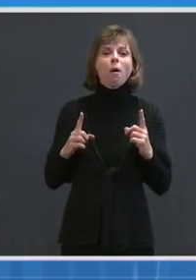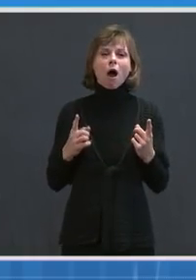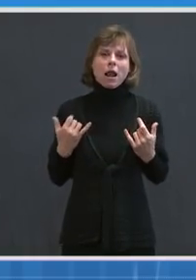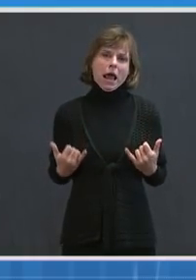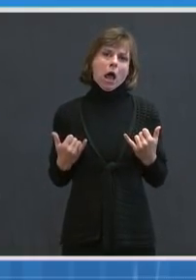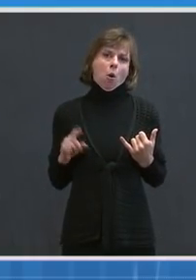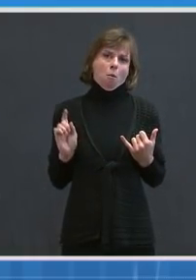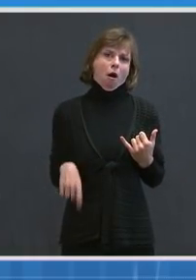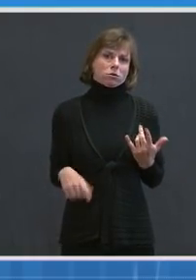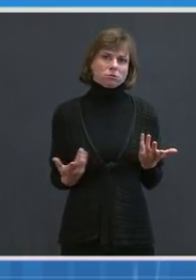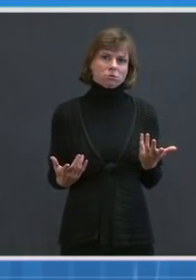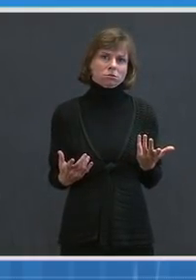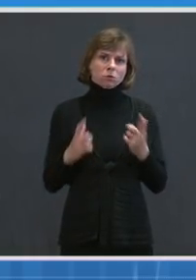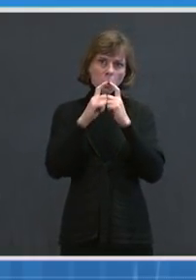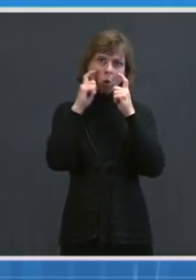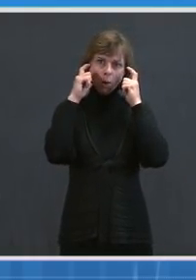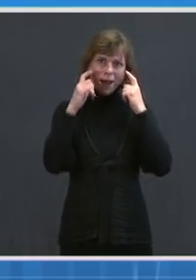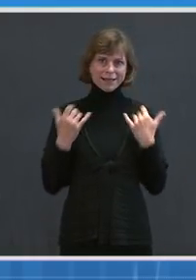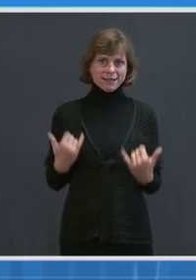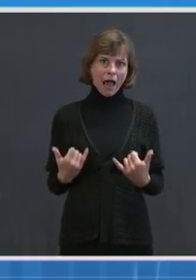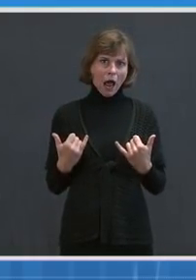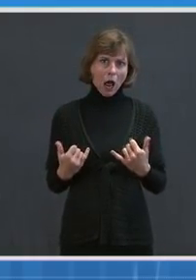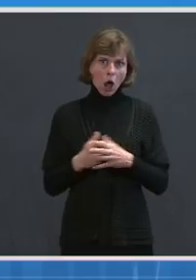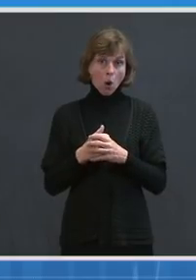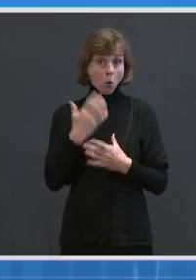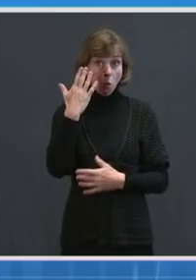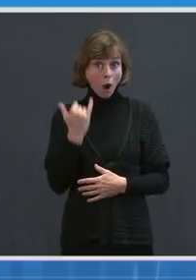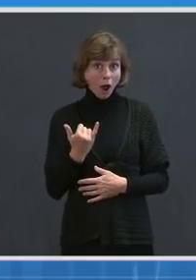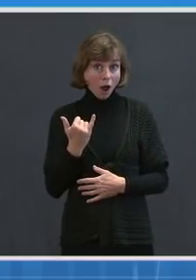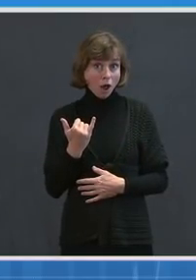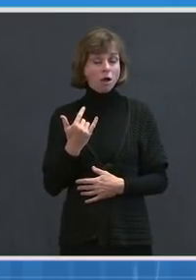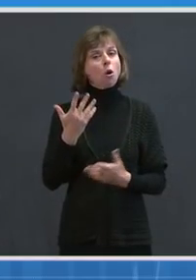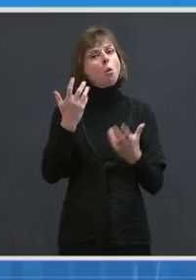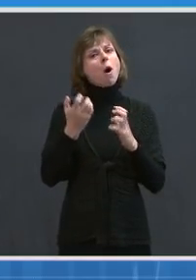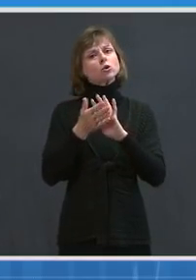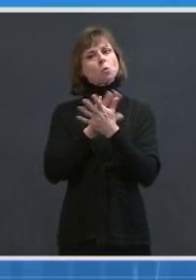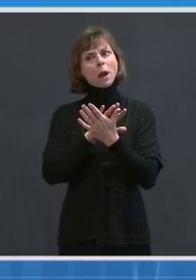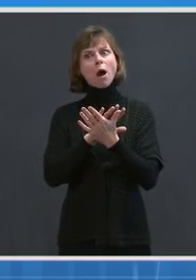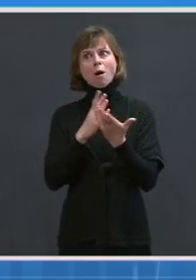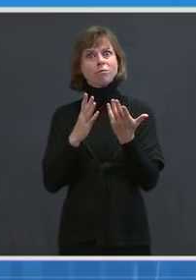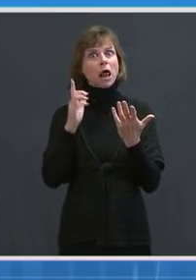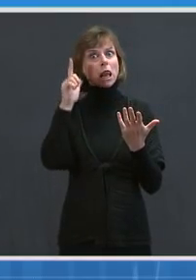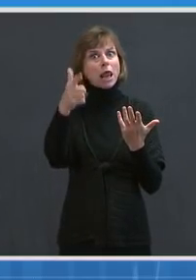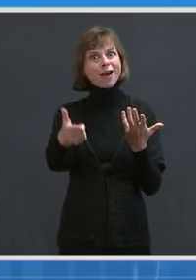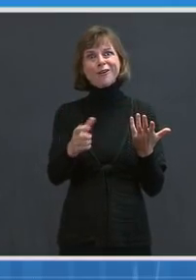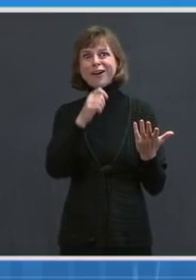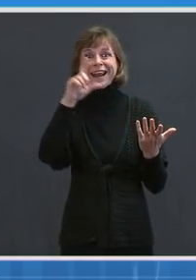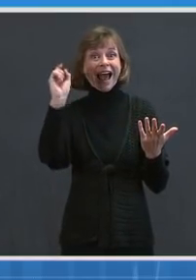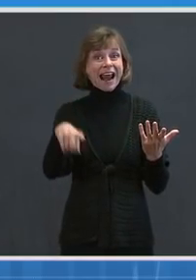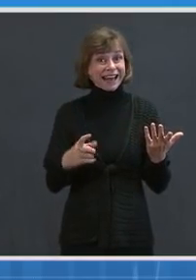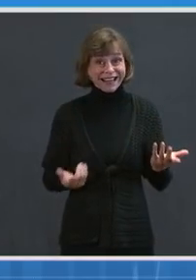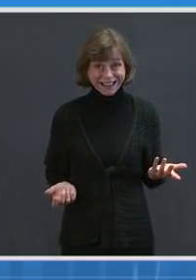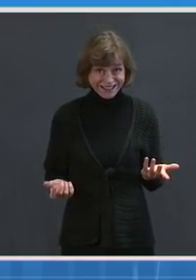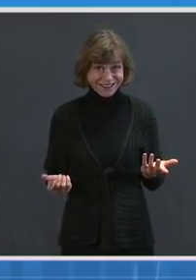Wear a mask now so we can get to a place where you don't have to. And this is not just the voice